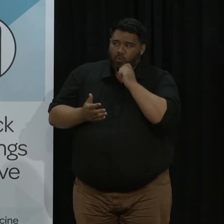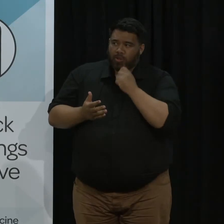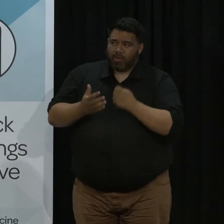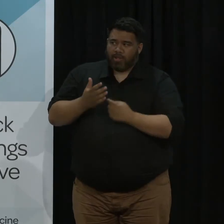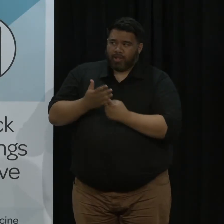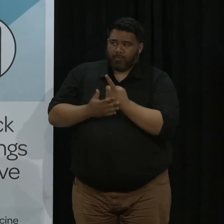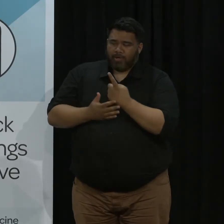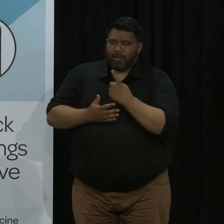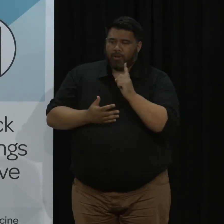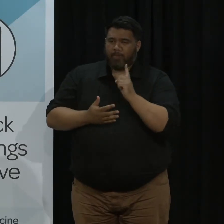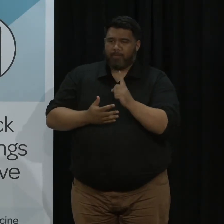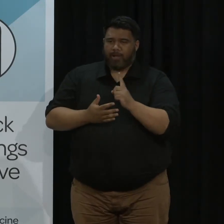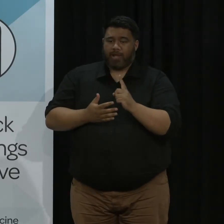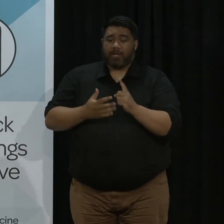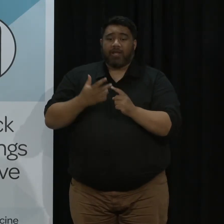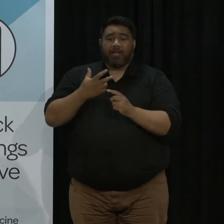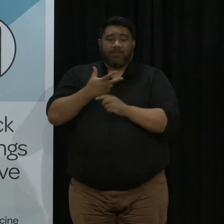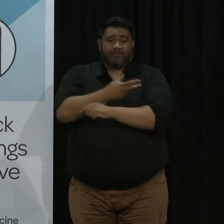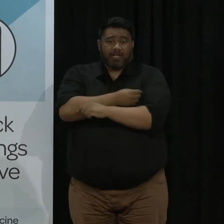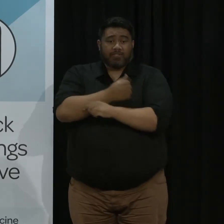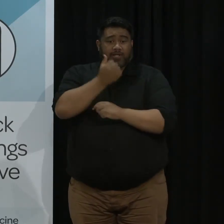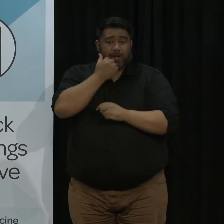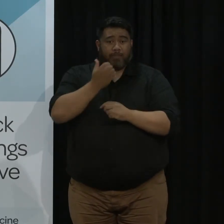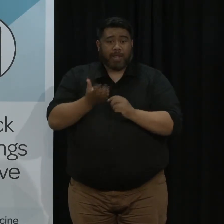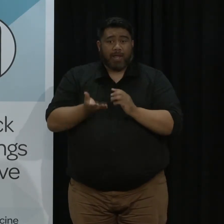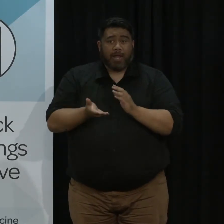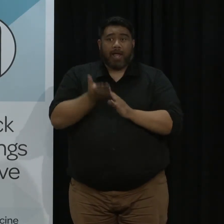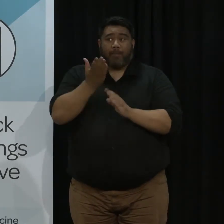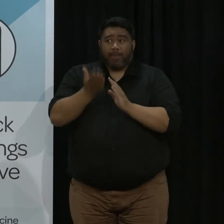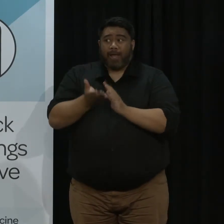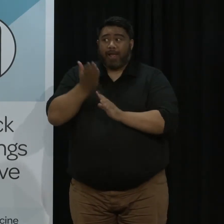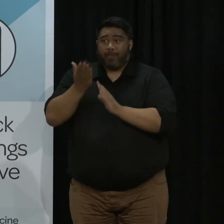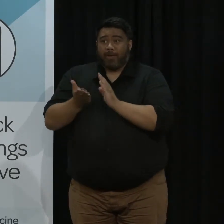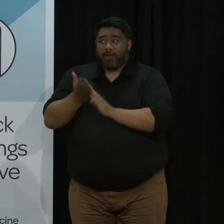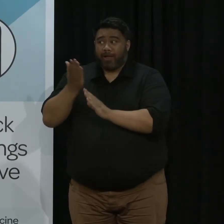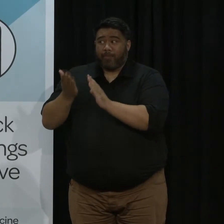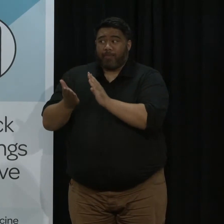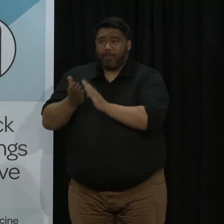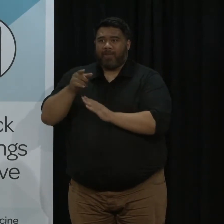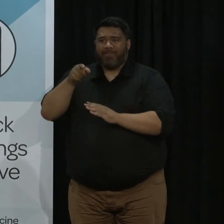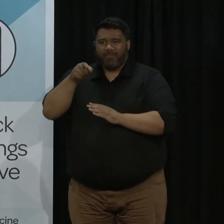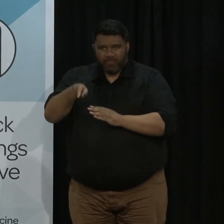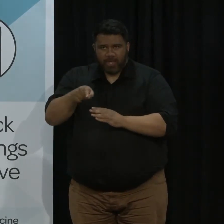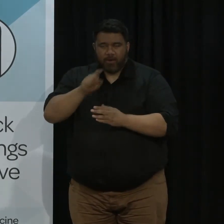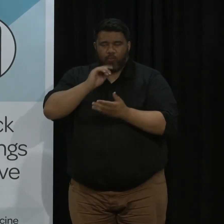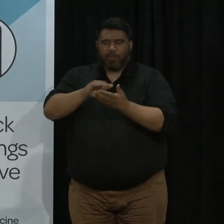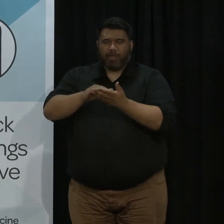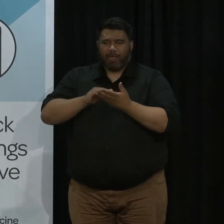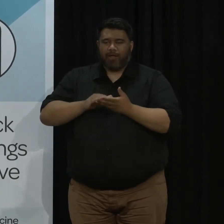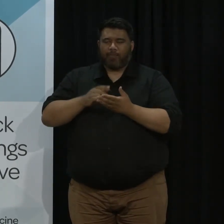That's right, the modelling, it is hard to predict exactly what will happen. Again the key